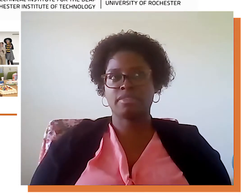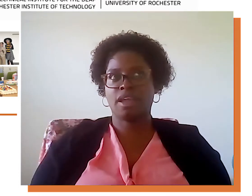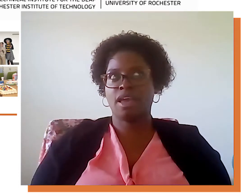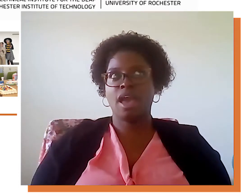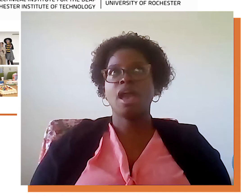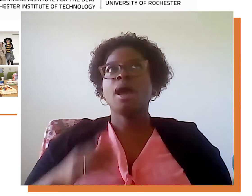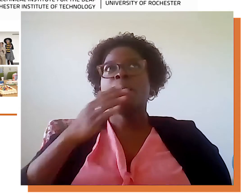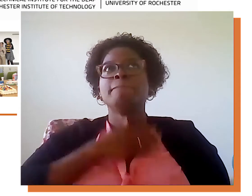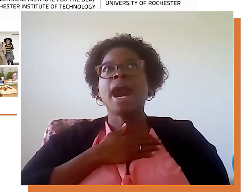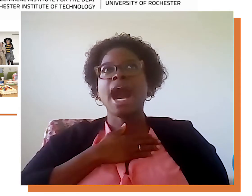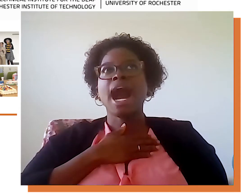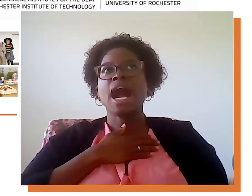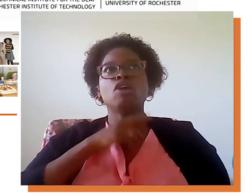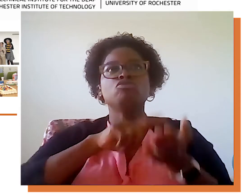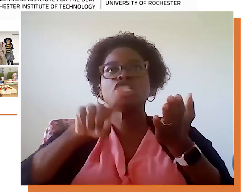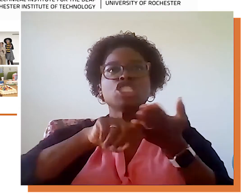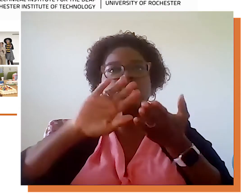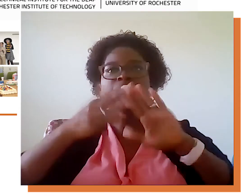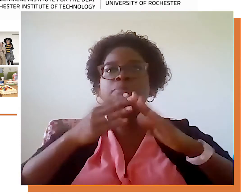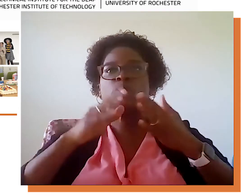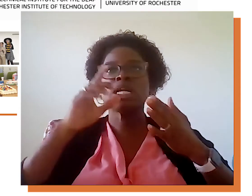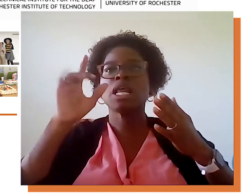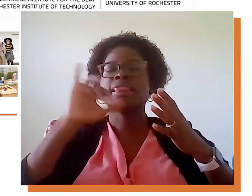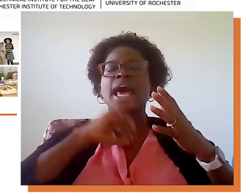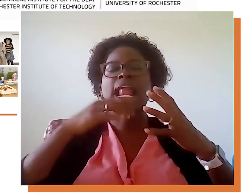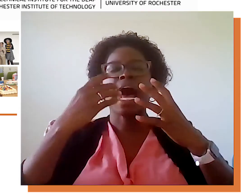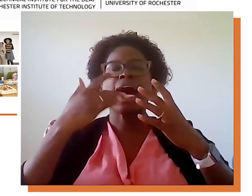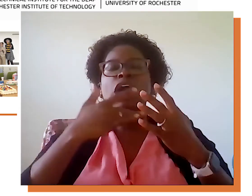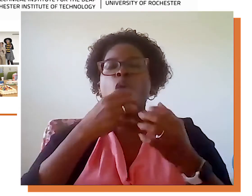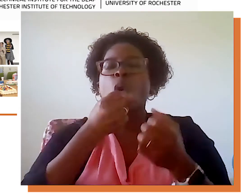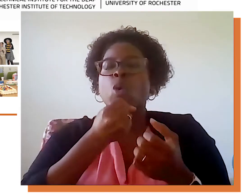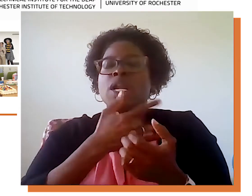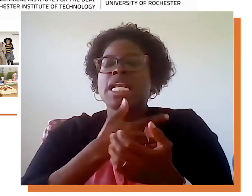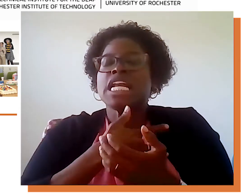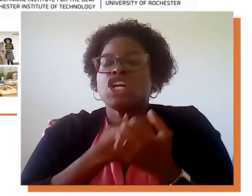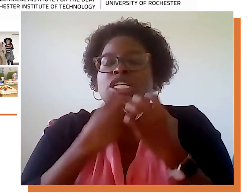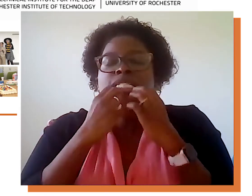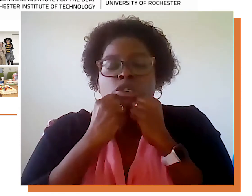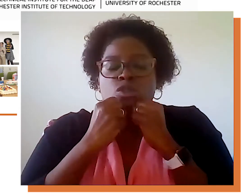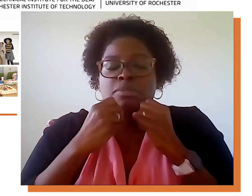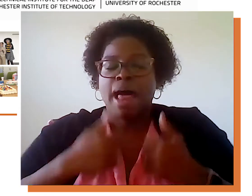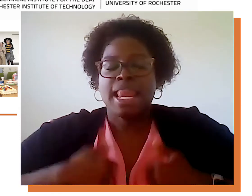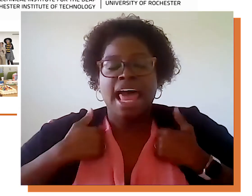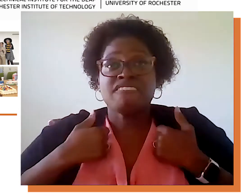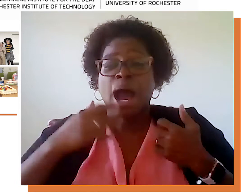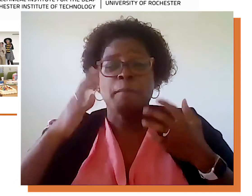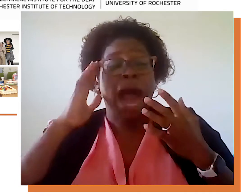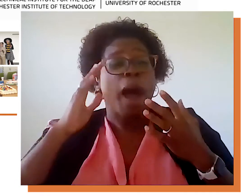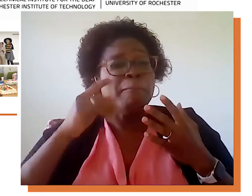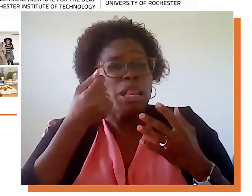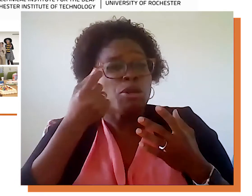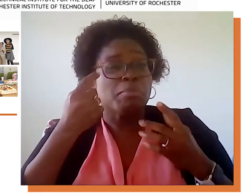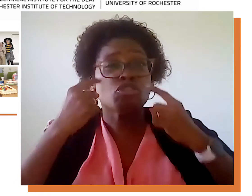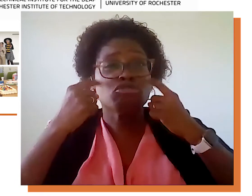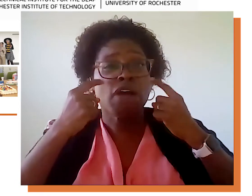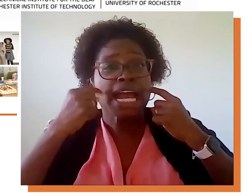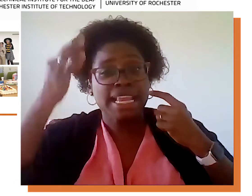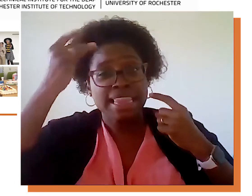That is critical. My research community is like gold to me. I hold them so near and dear to my heart.